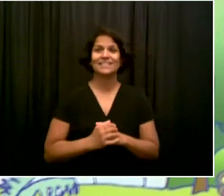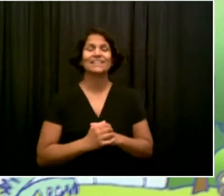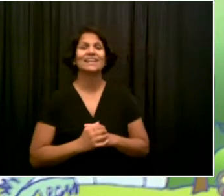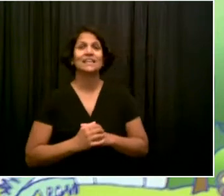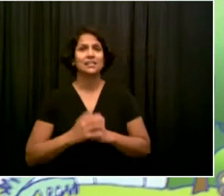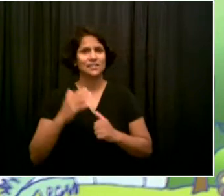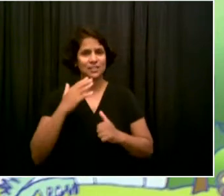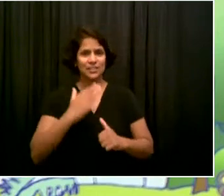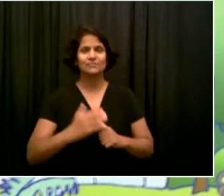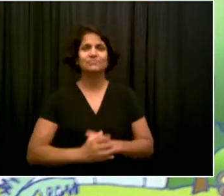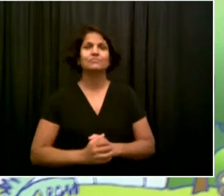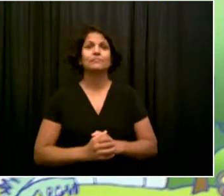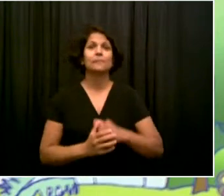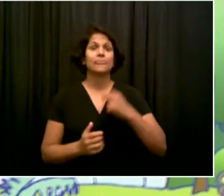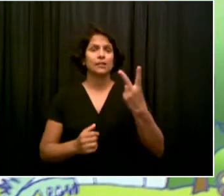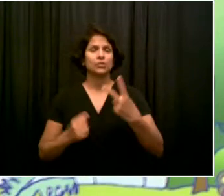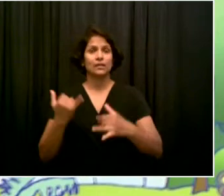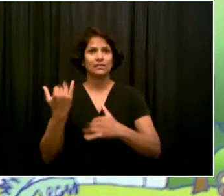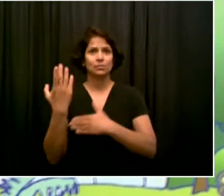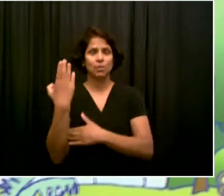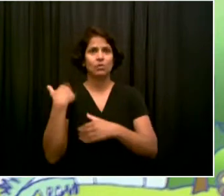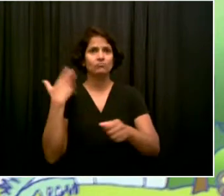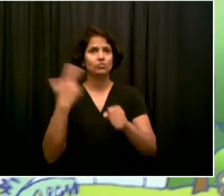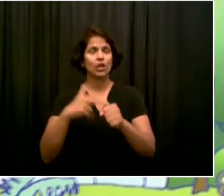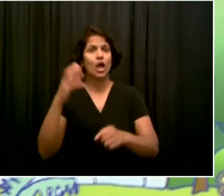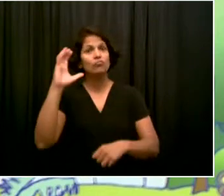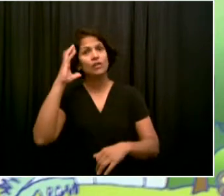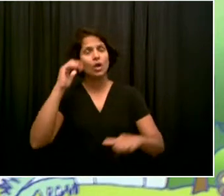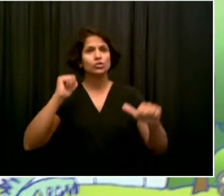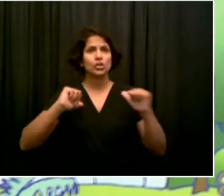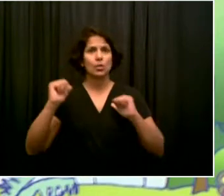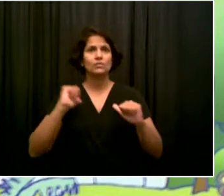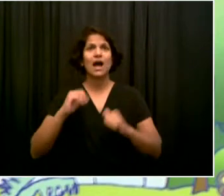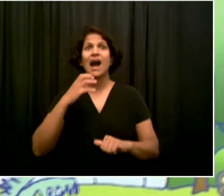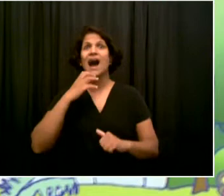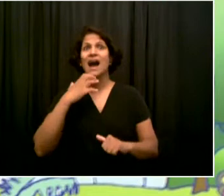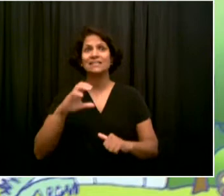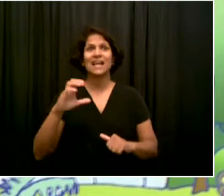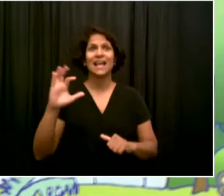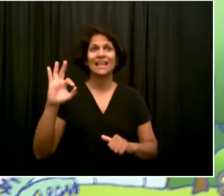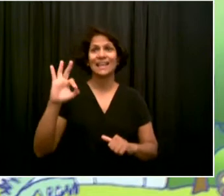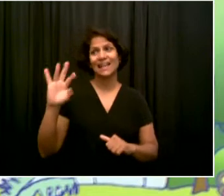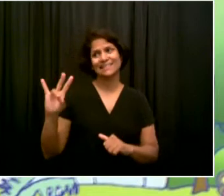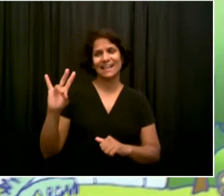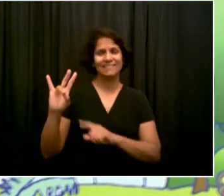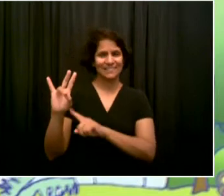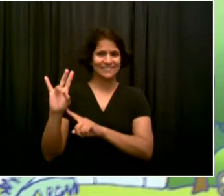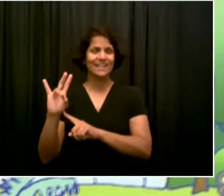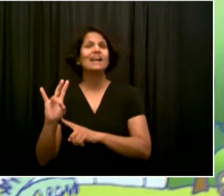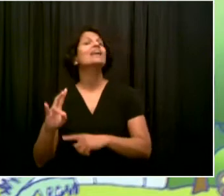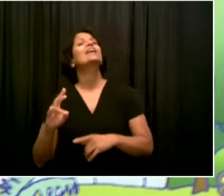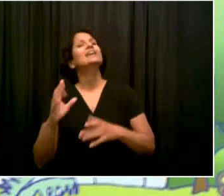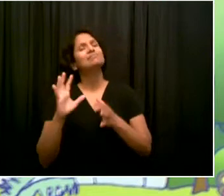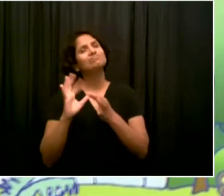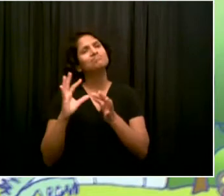Reporter: HEY MR. MAYOR.